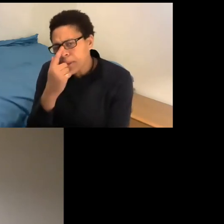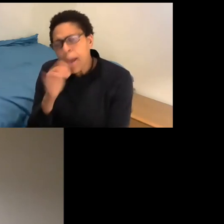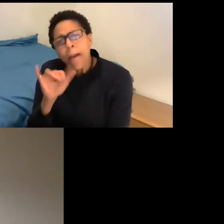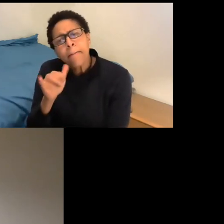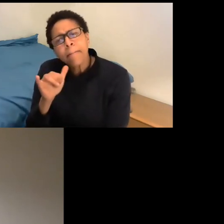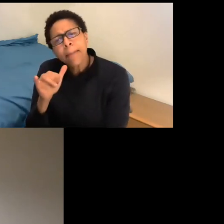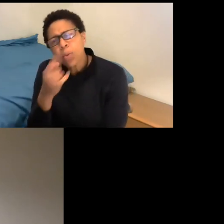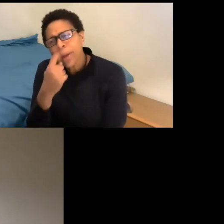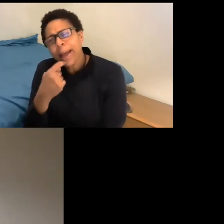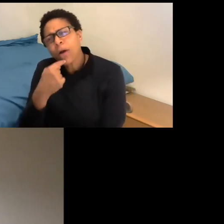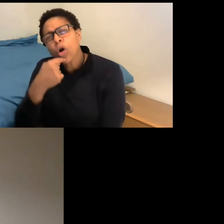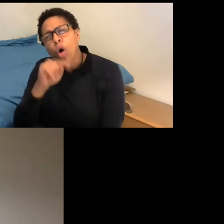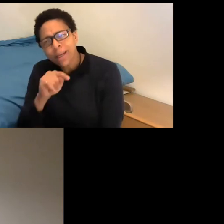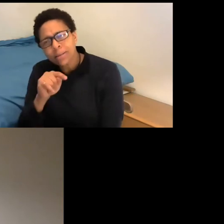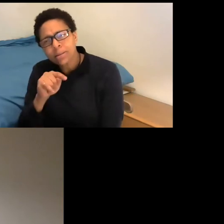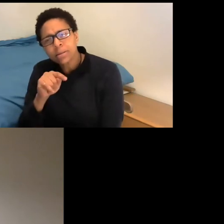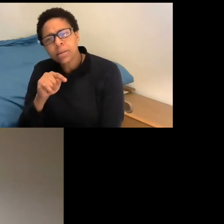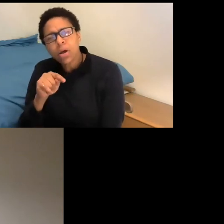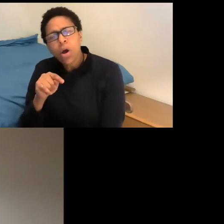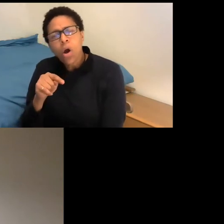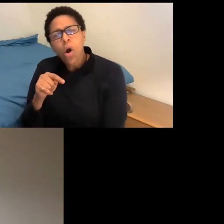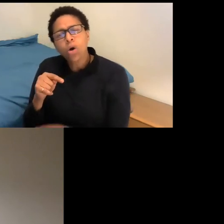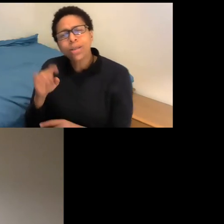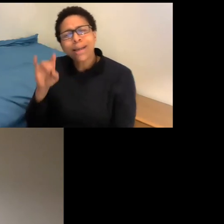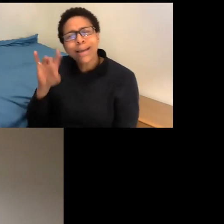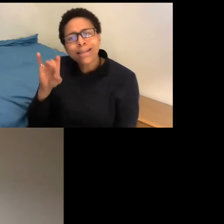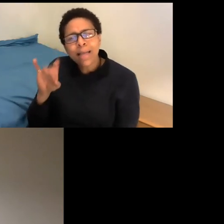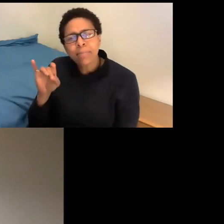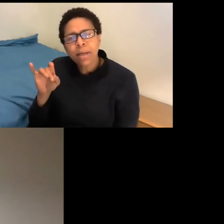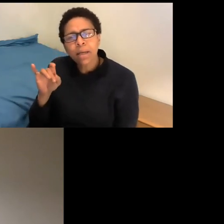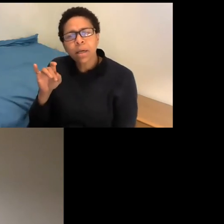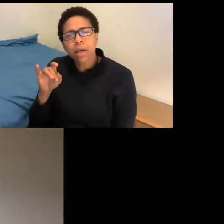Islamic subjectivity to place and the negotiation of Westness